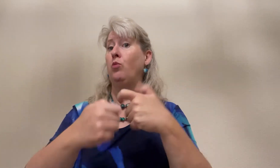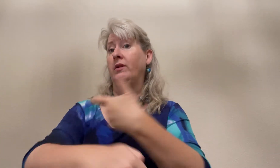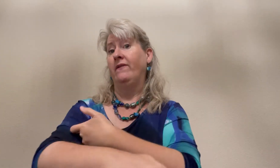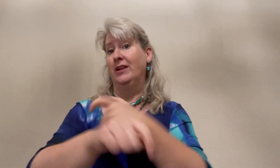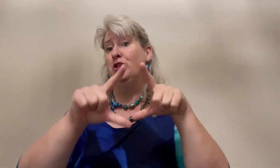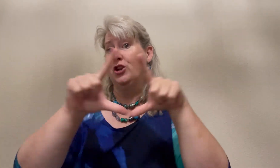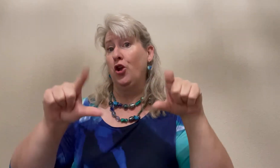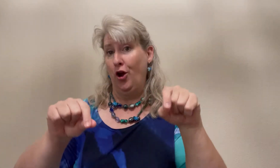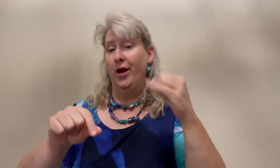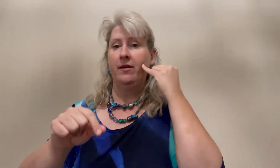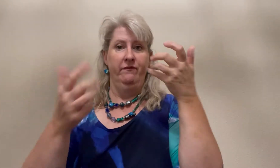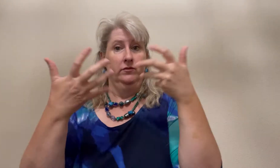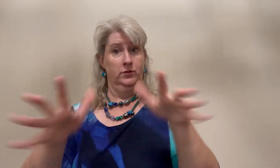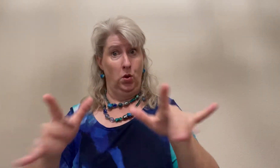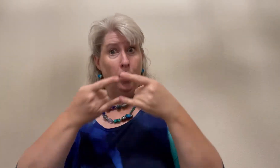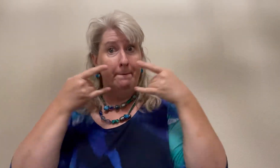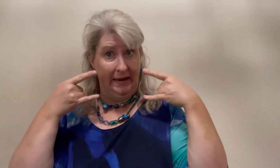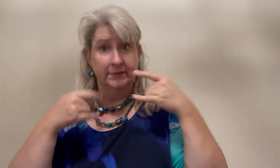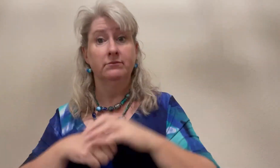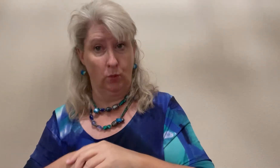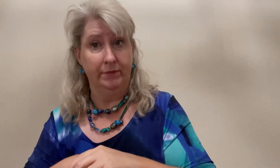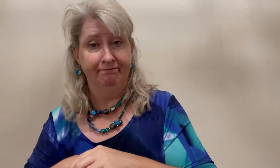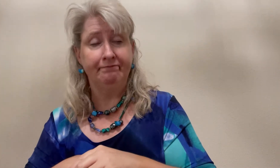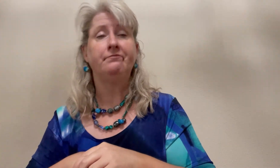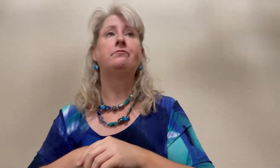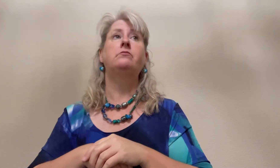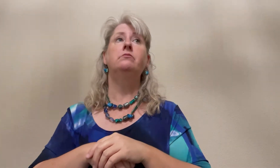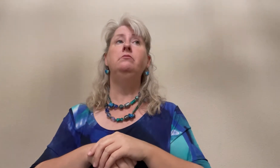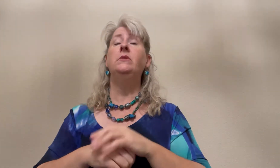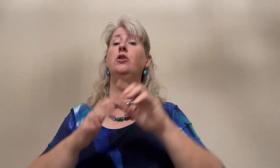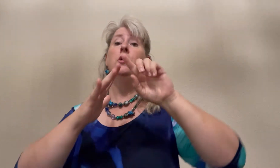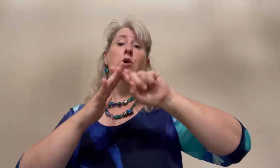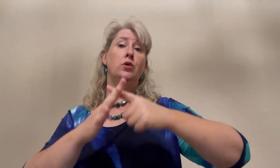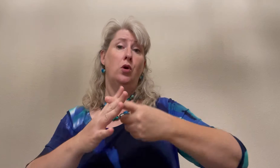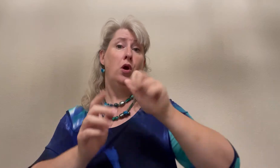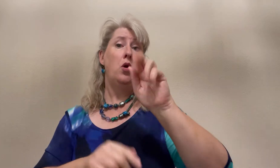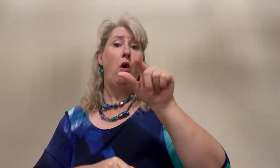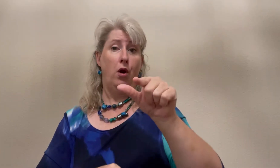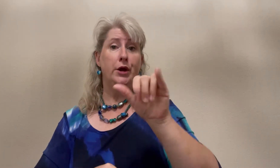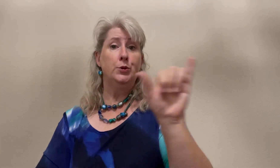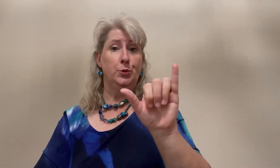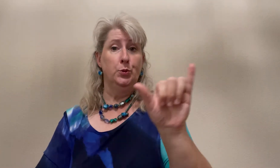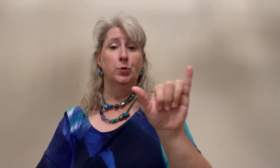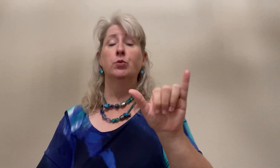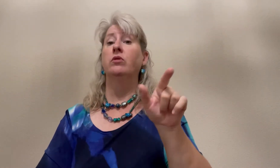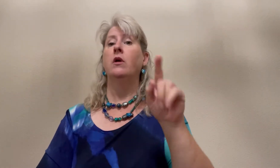vaccination card if you do not want to wear a mask. Starting in August, too for the